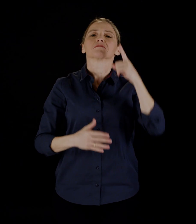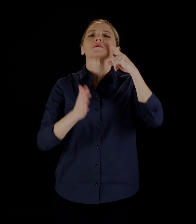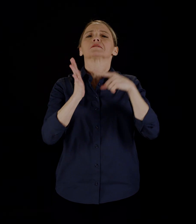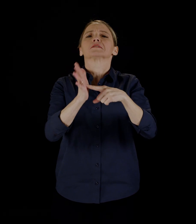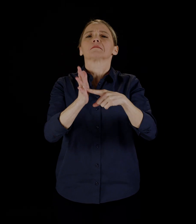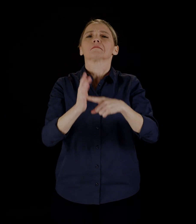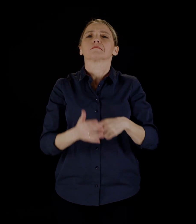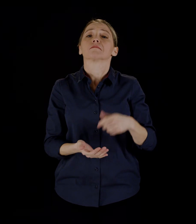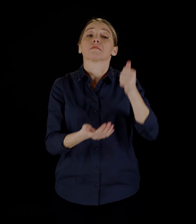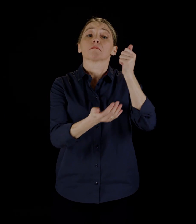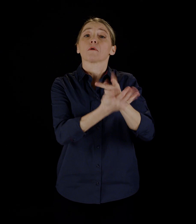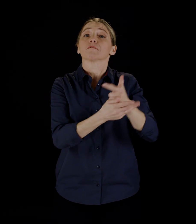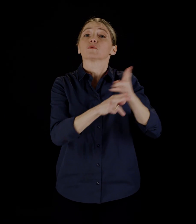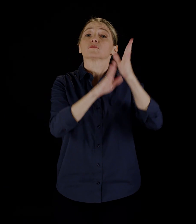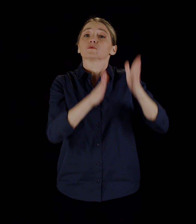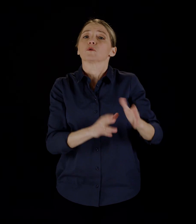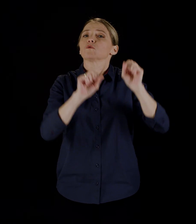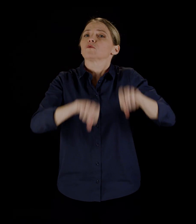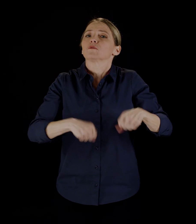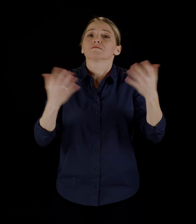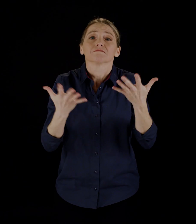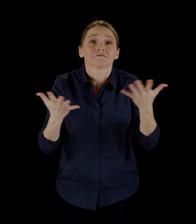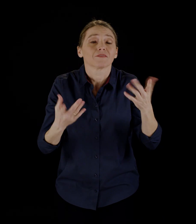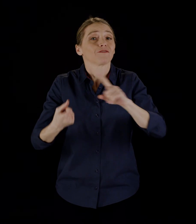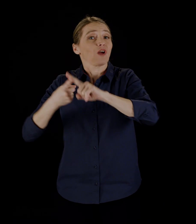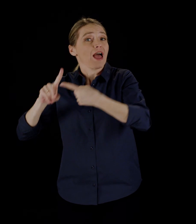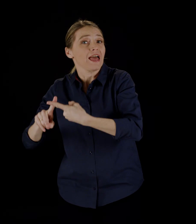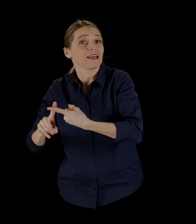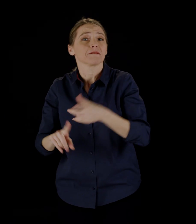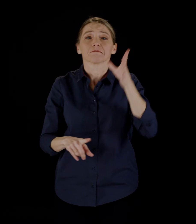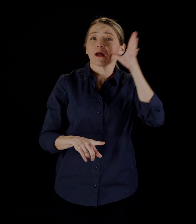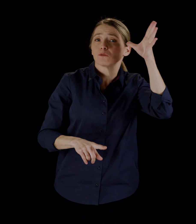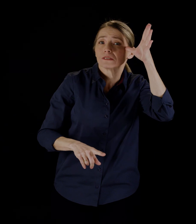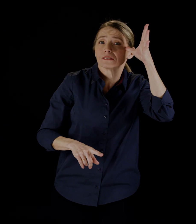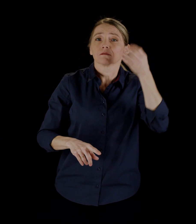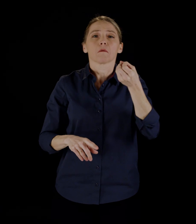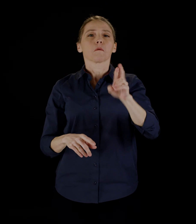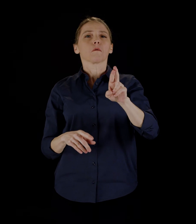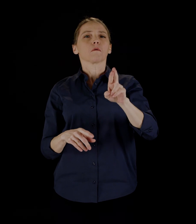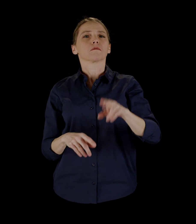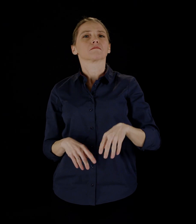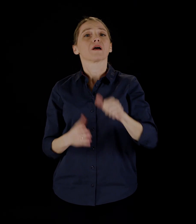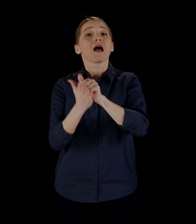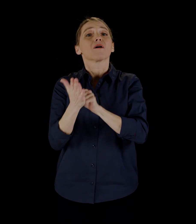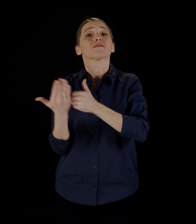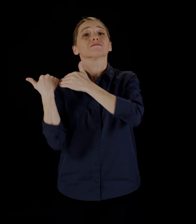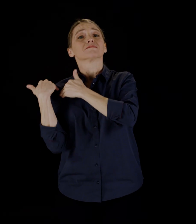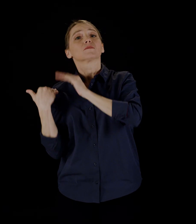For example, an authorized user could be a friend, parent, or spouse of the account holder.